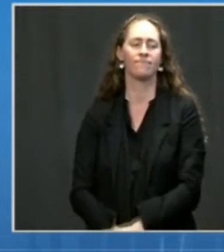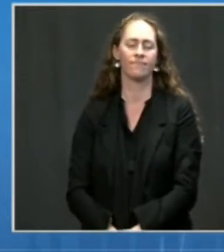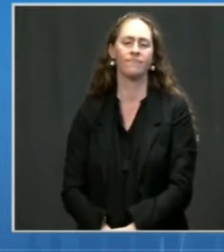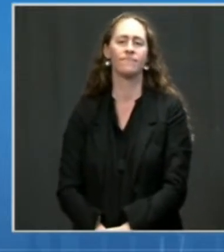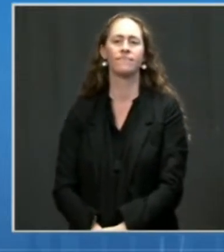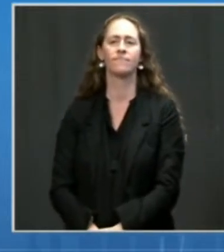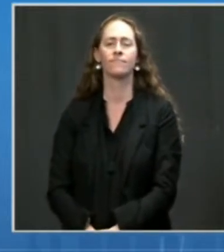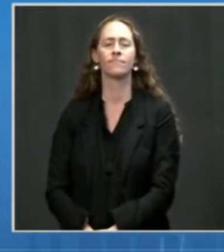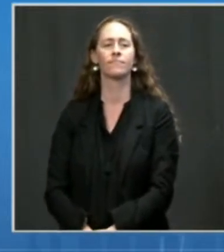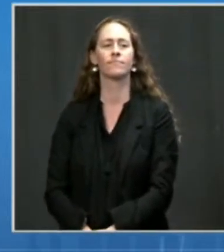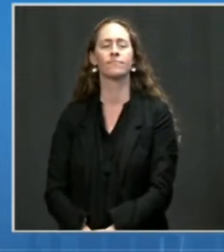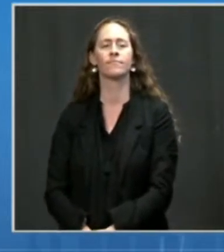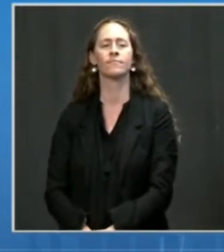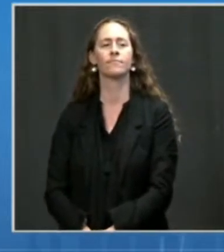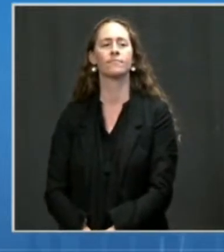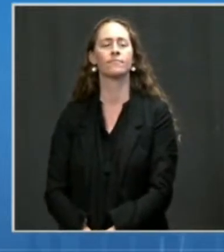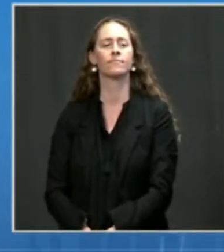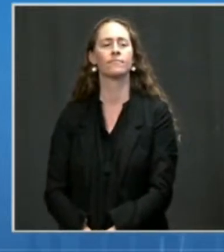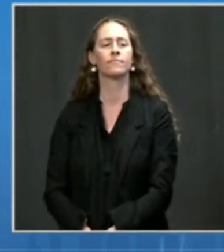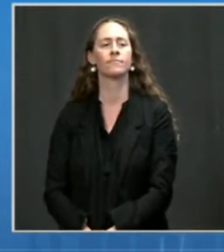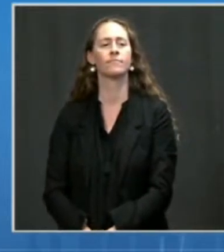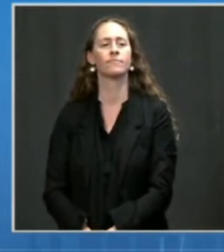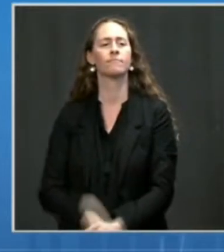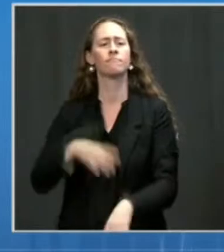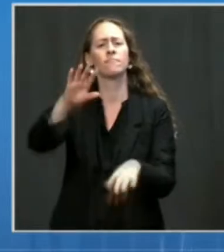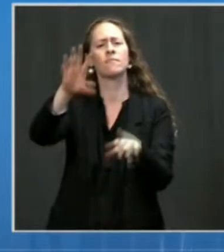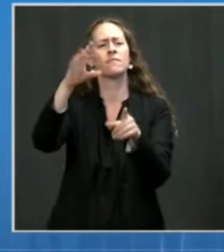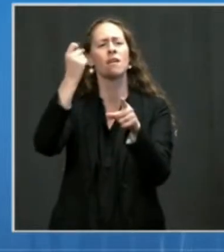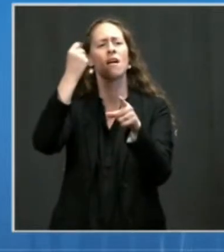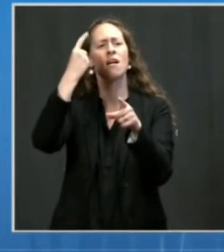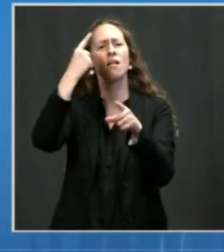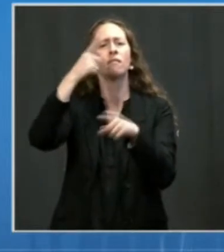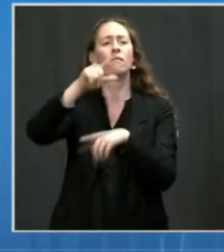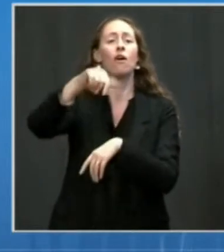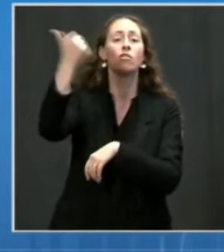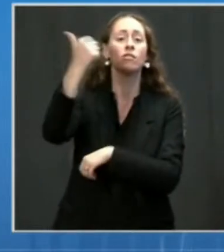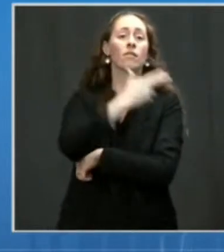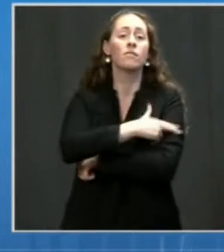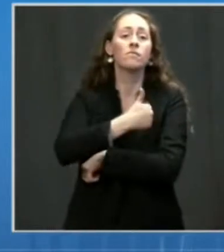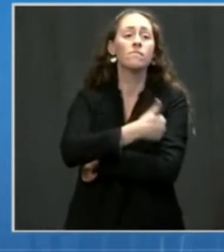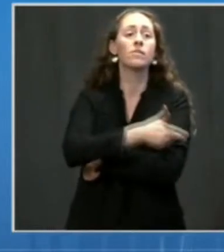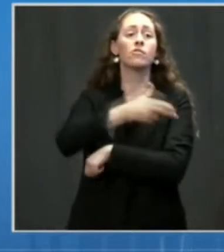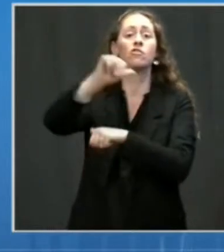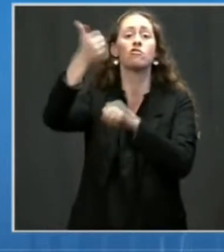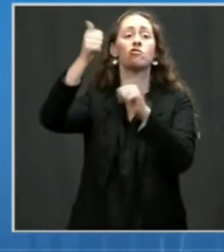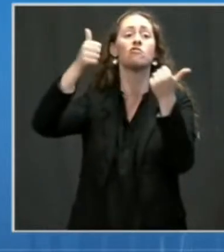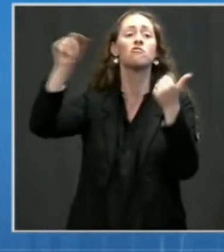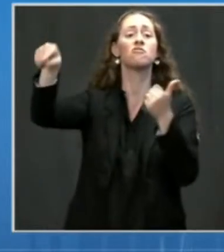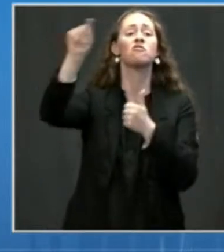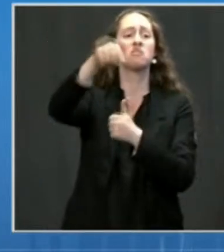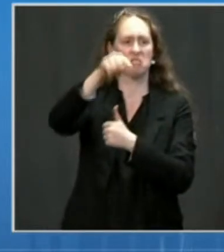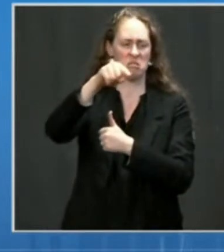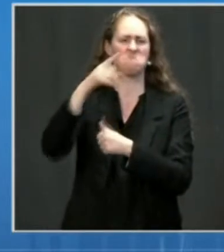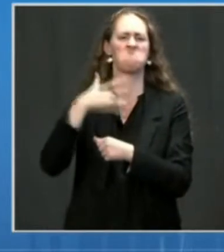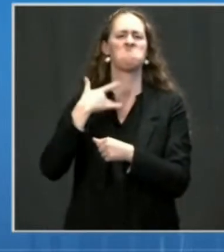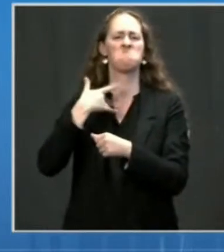AND OTHER HEALTH-CARE WORKERS WHO PROVIDE MEDICAL CARE TO OUR VETERANS TO GET VACCINATED.